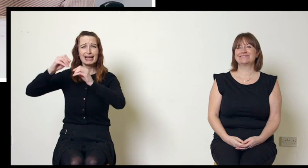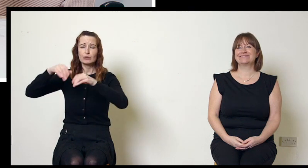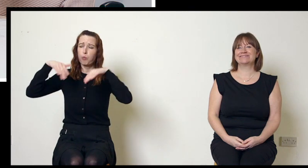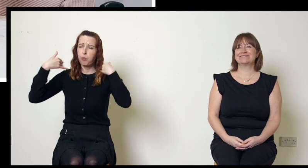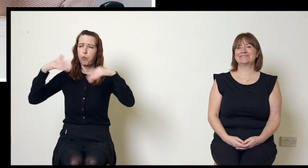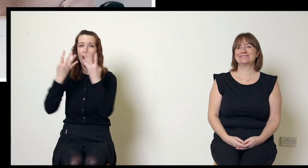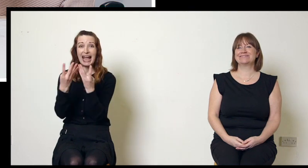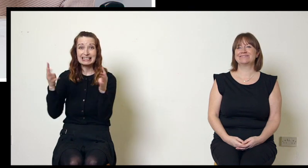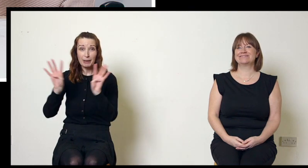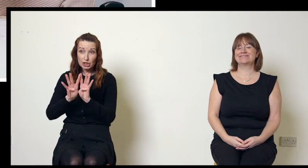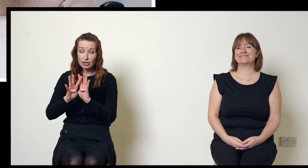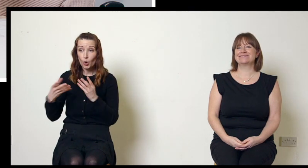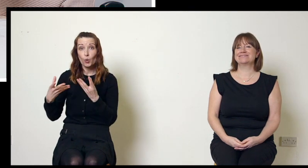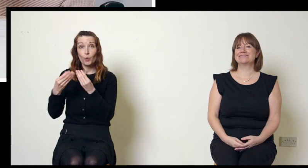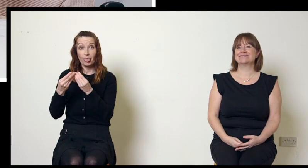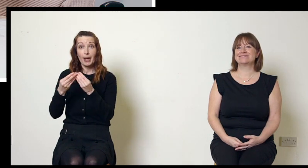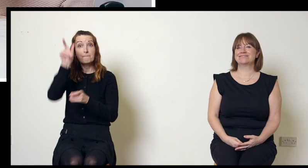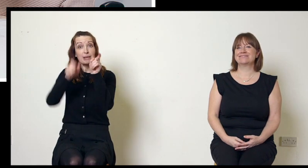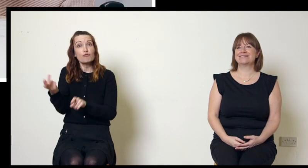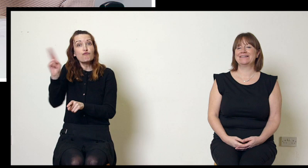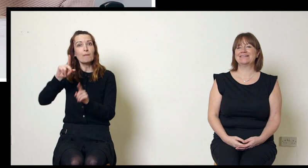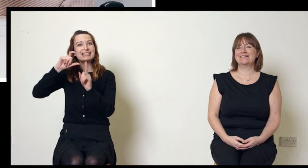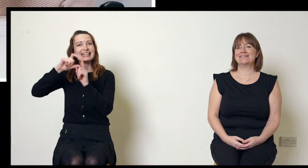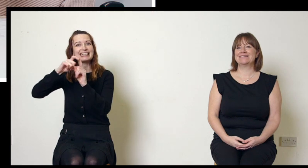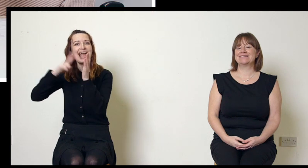from the DDN community in Peterborough. And, it was a pop up exhibition